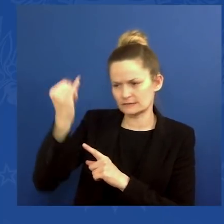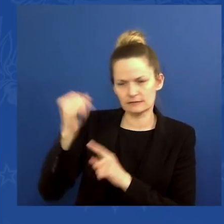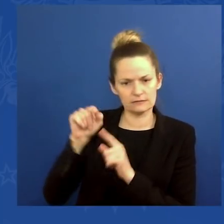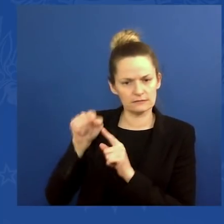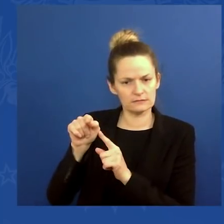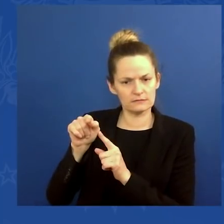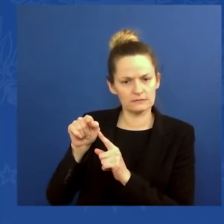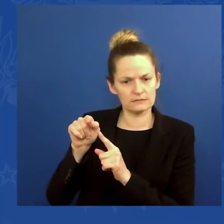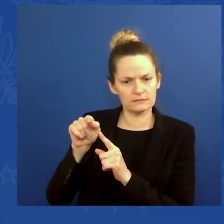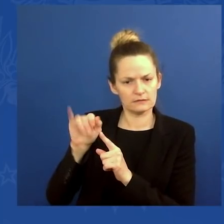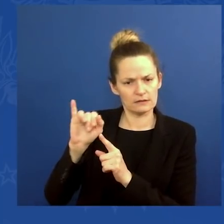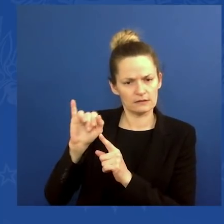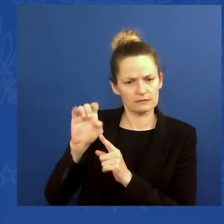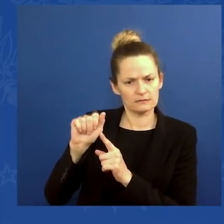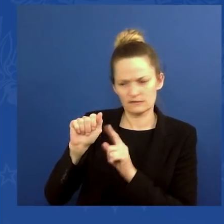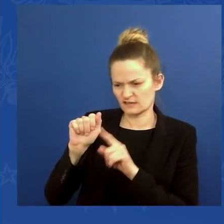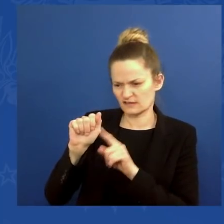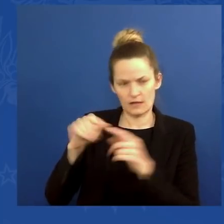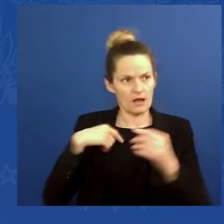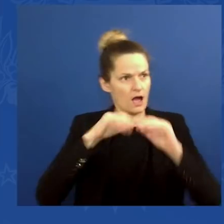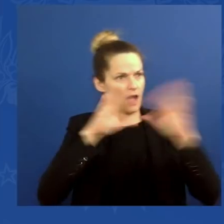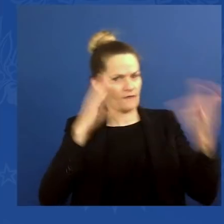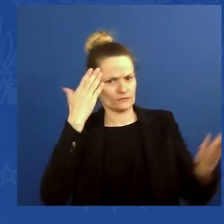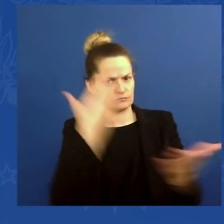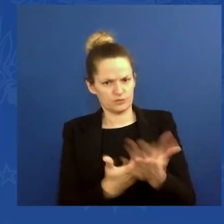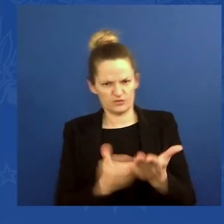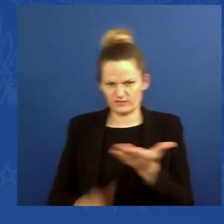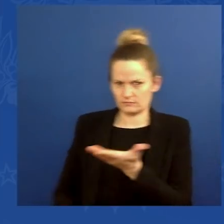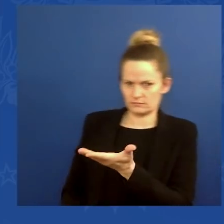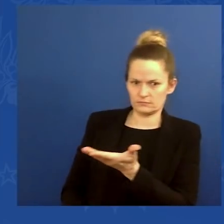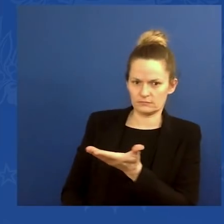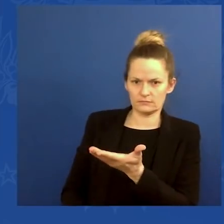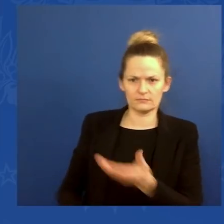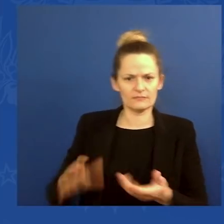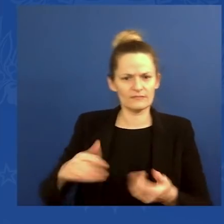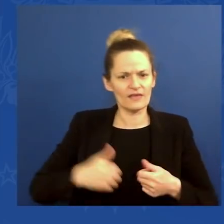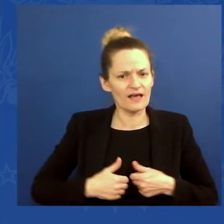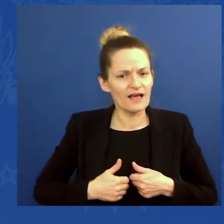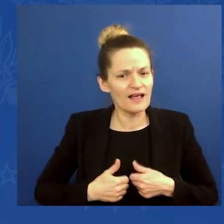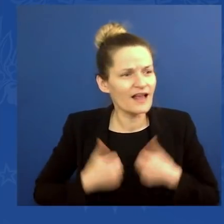that all men and women are created equal, endowed by their Creator, with certain inalienable rights: life, liberty.